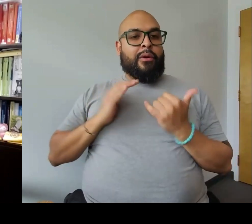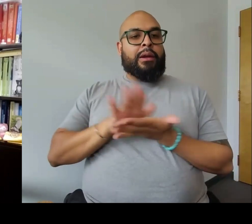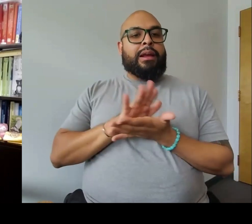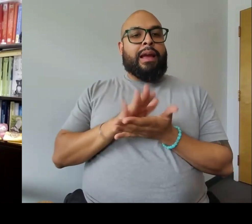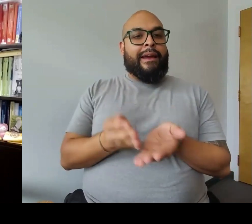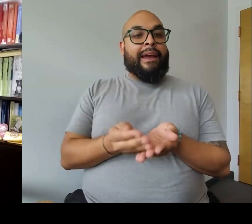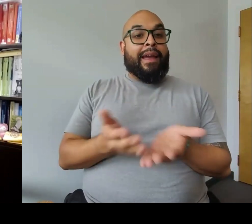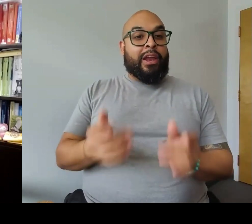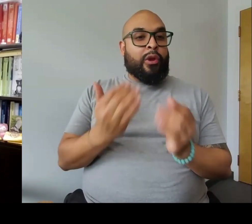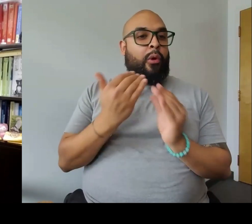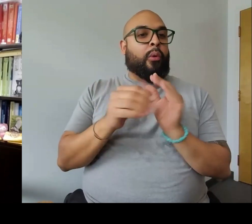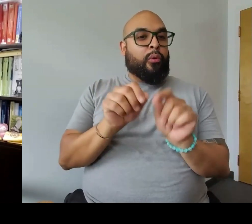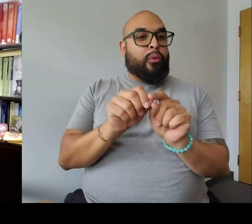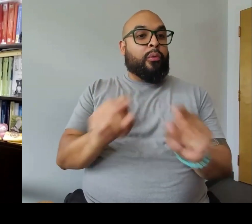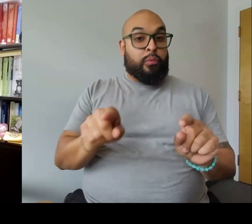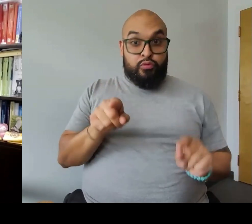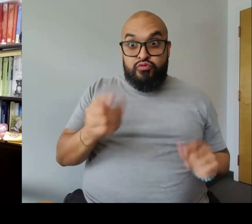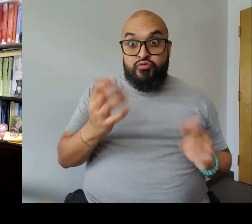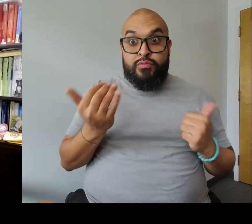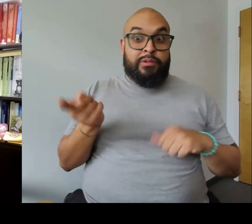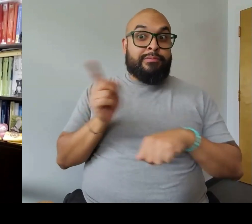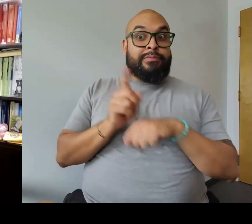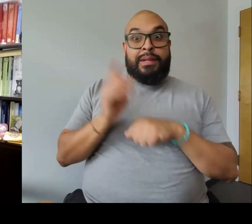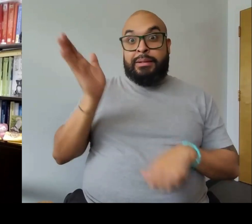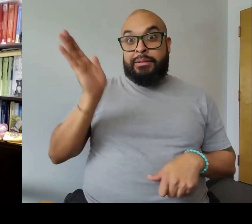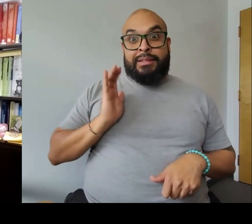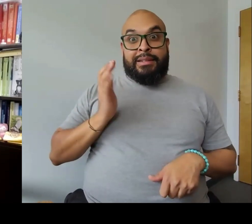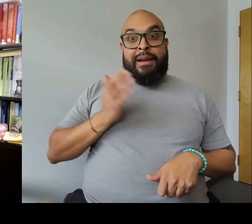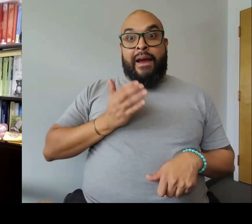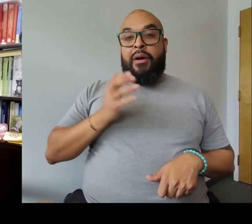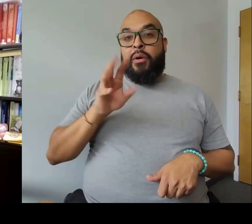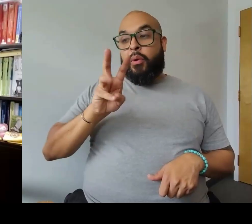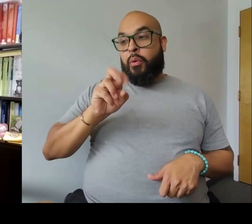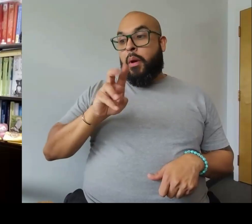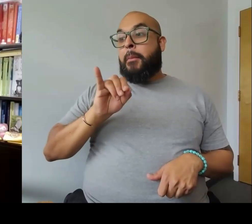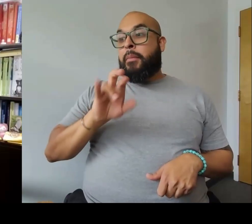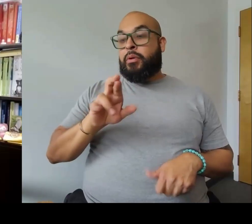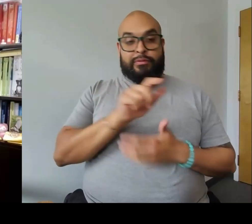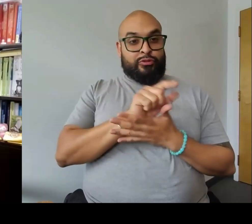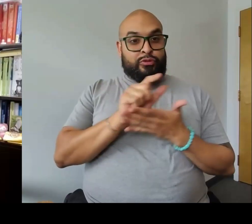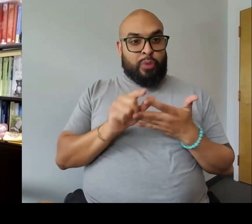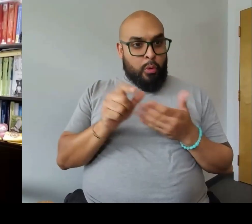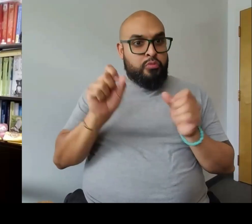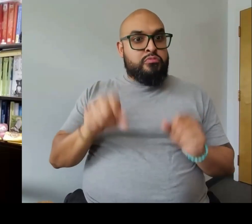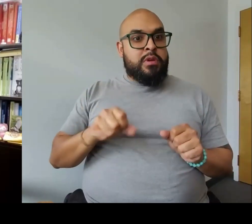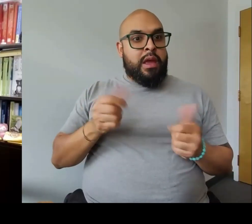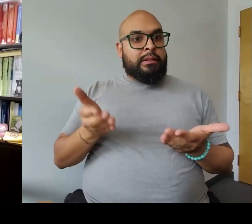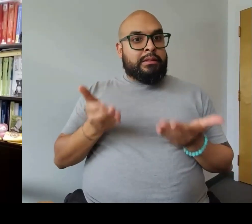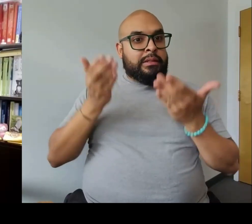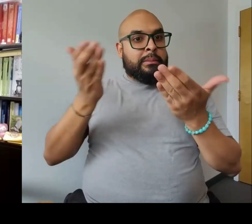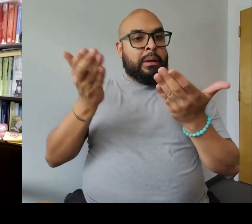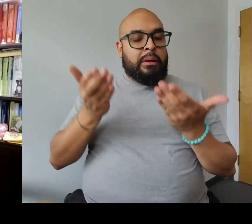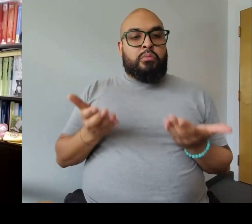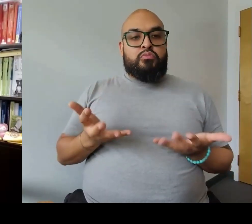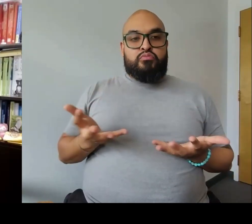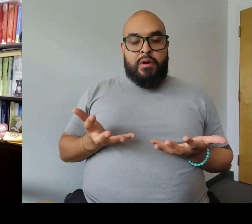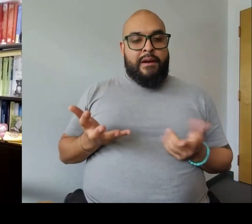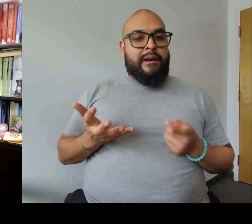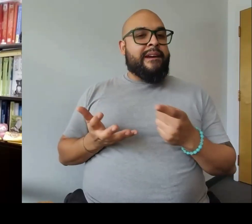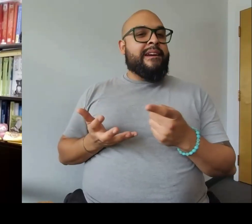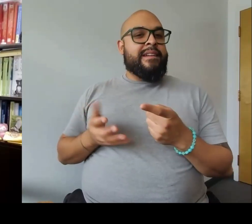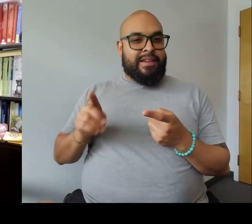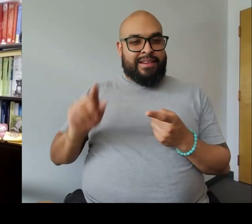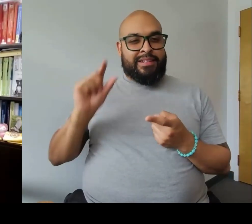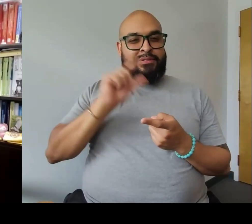And if you're interested in presenting for our webinar series, you're welcome to submit a proposal via a Google form that will also be linked in our handout.